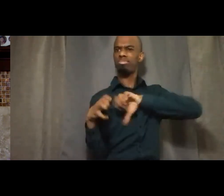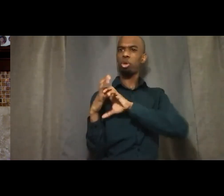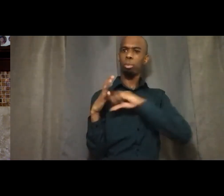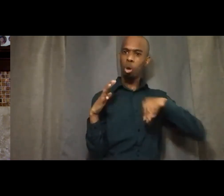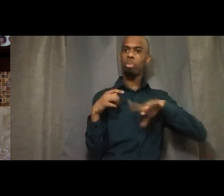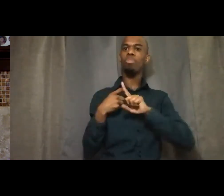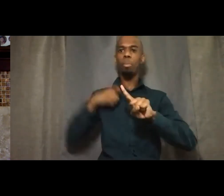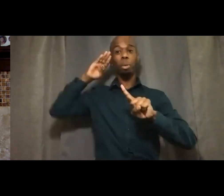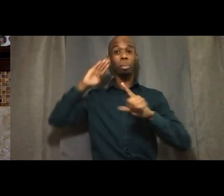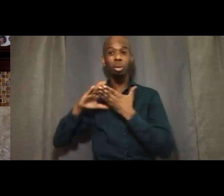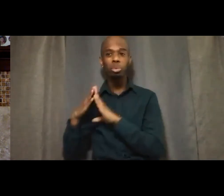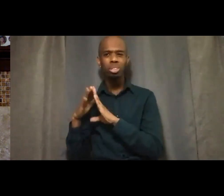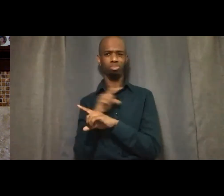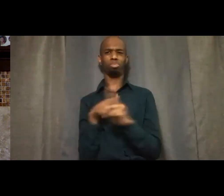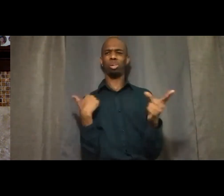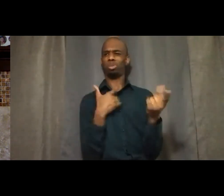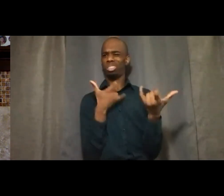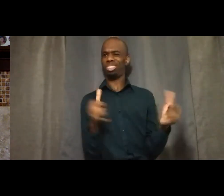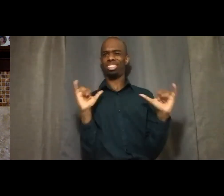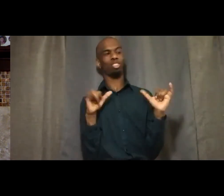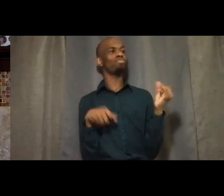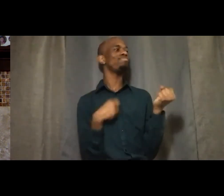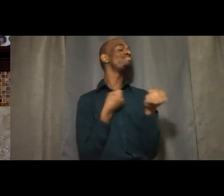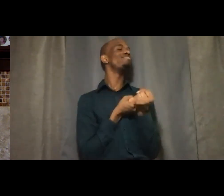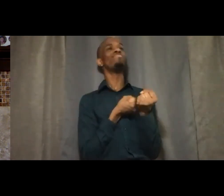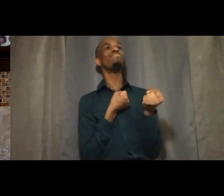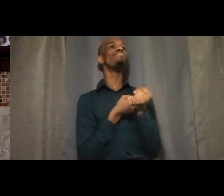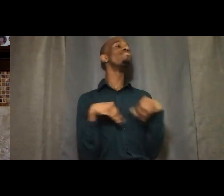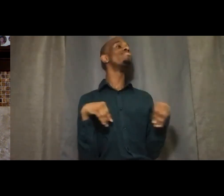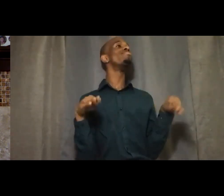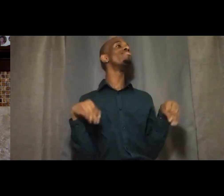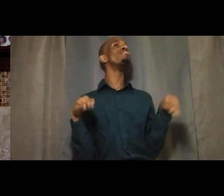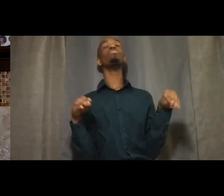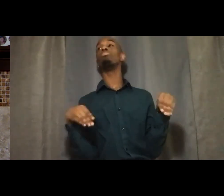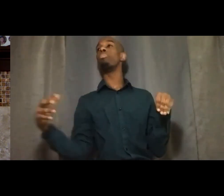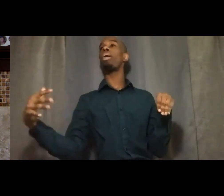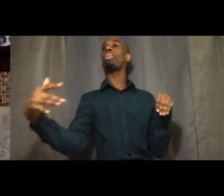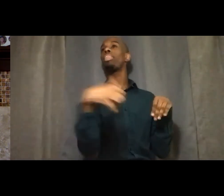All of us can talk about Black Lives Matter was critiqued for joining up with a Black-owned bank.